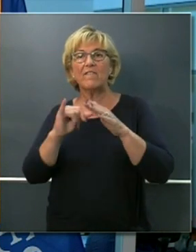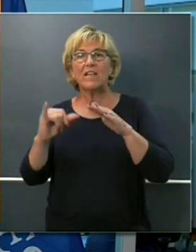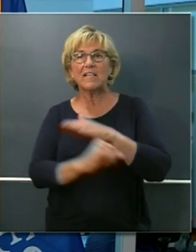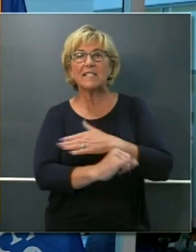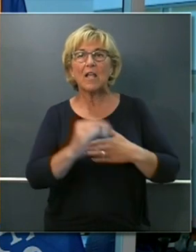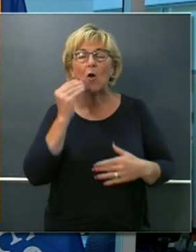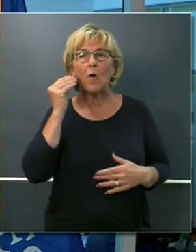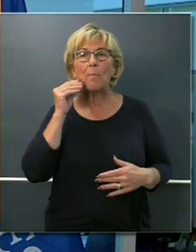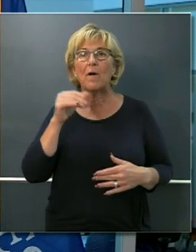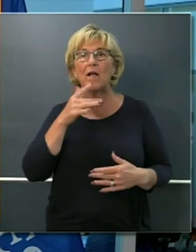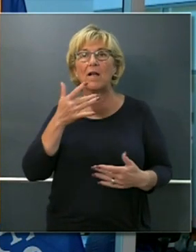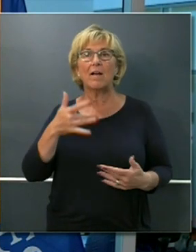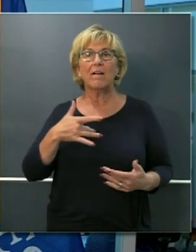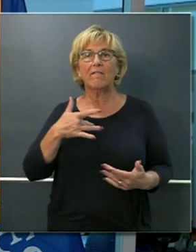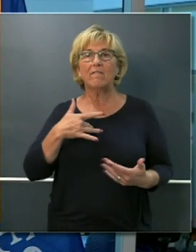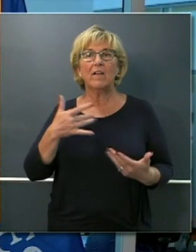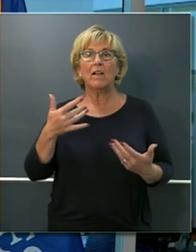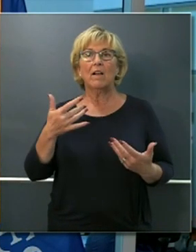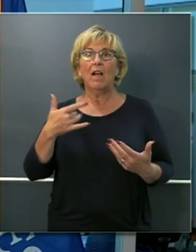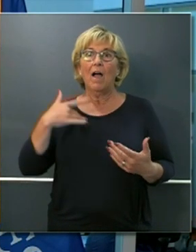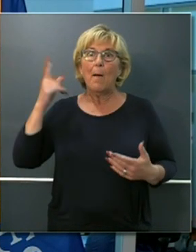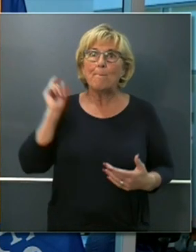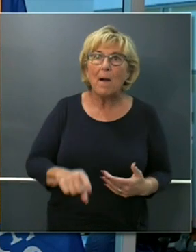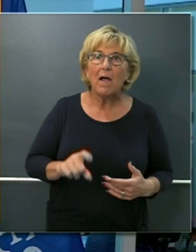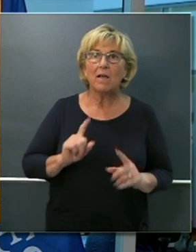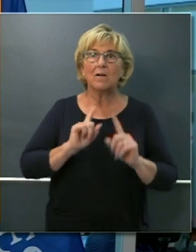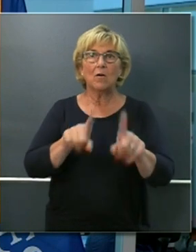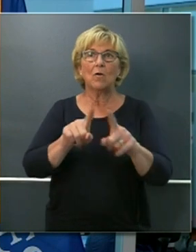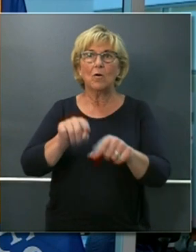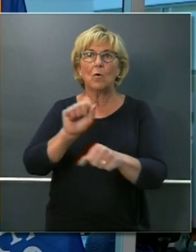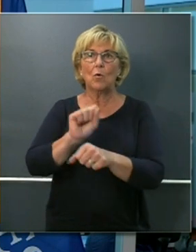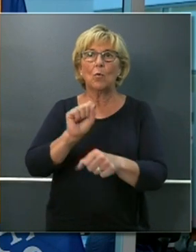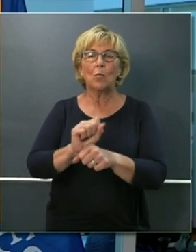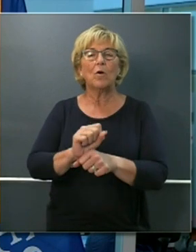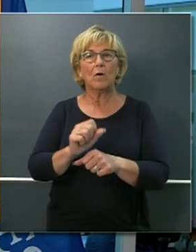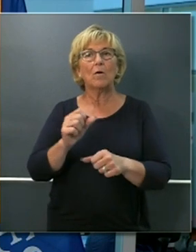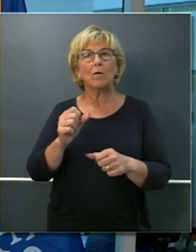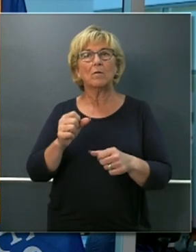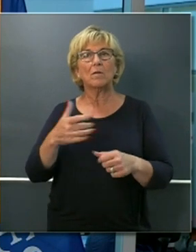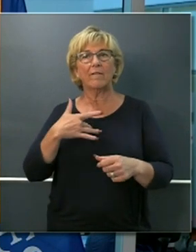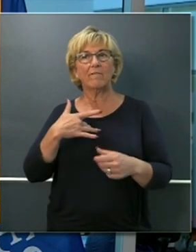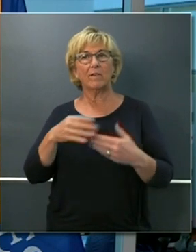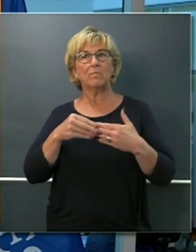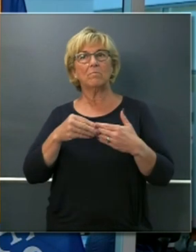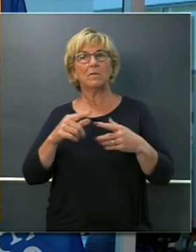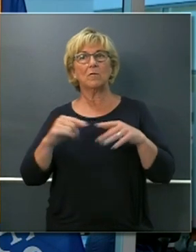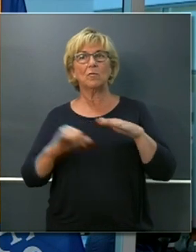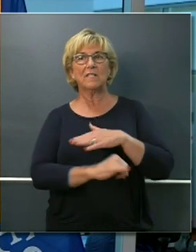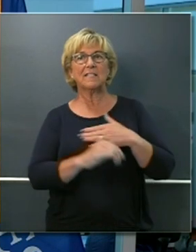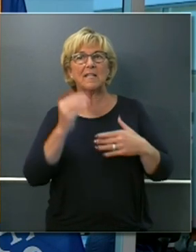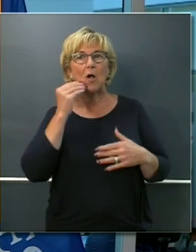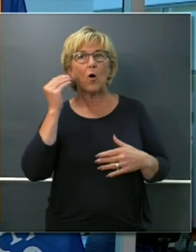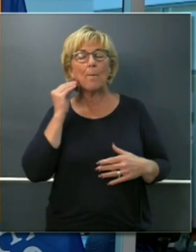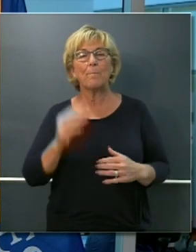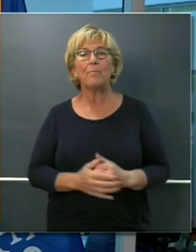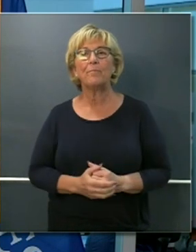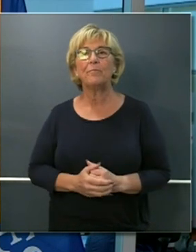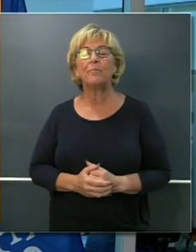REALLY THE SAFETY NET ITSELF. WHAT ARE WE PROVIDING WORKERS SO THAT IF THEY GET SICK THEY CAN STAY AT HOME IF THEY NEED TO